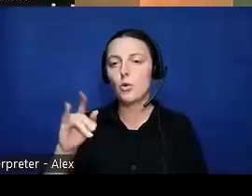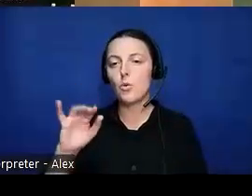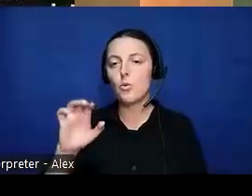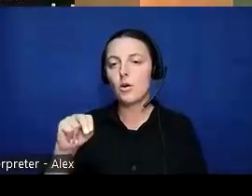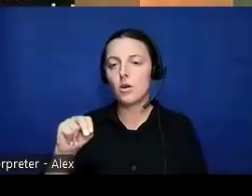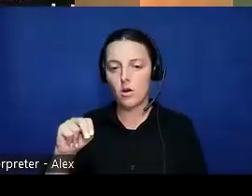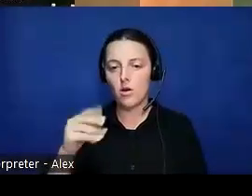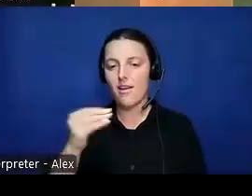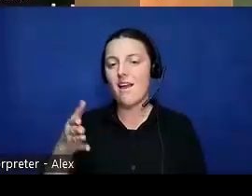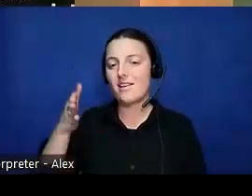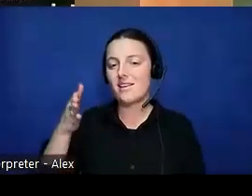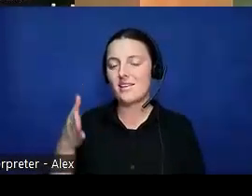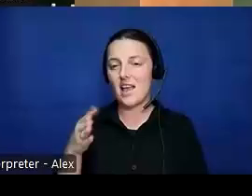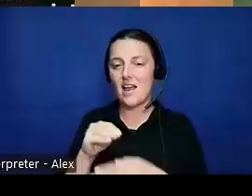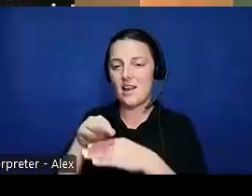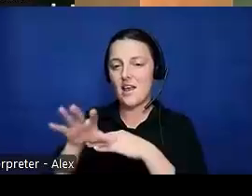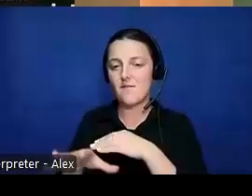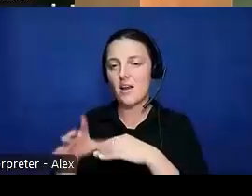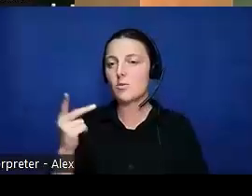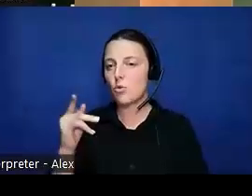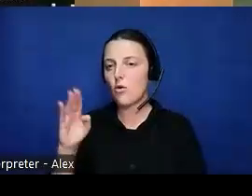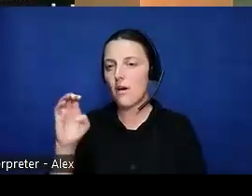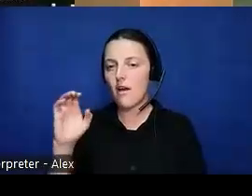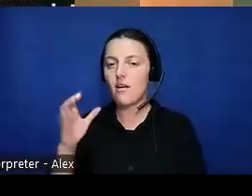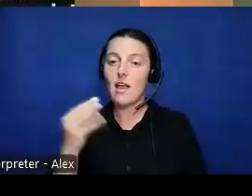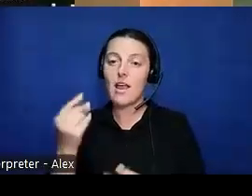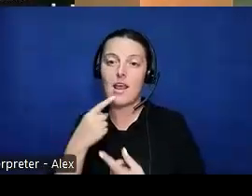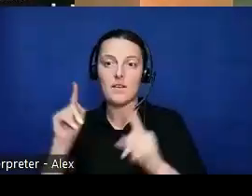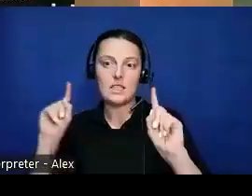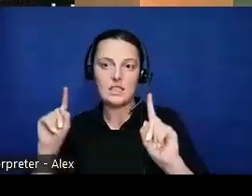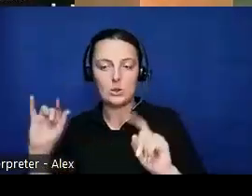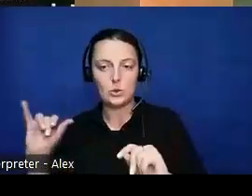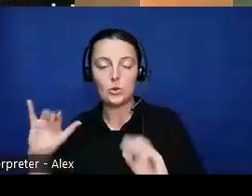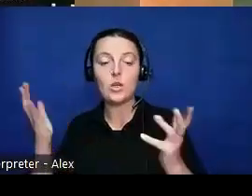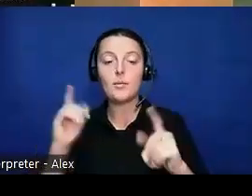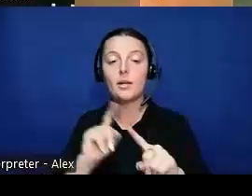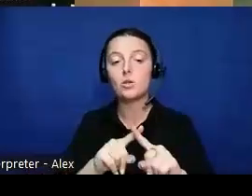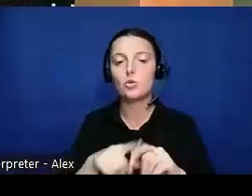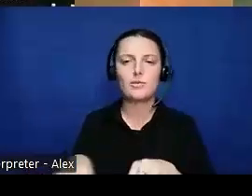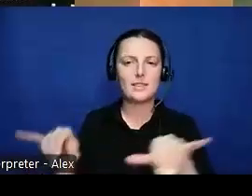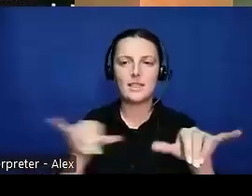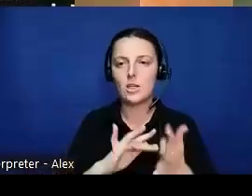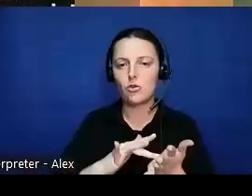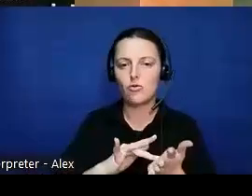its efficacy profile versus a very standard drug like acetylopram. Turns out there's really not.